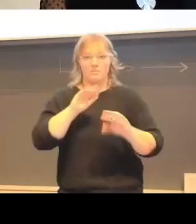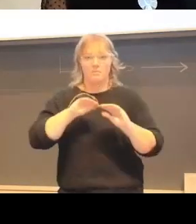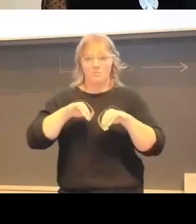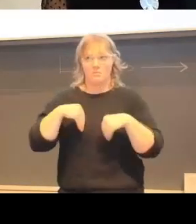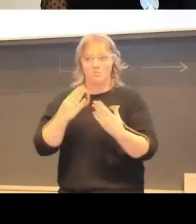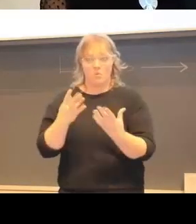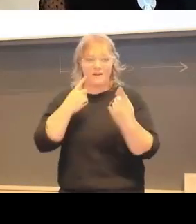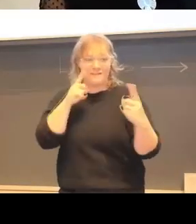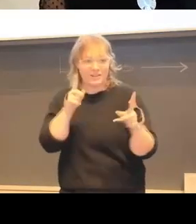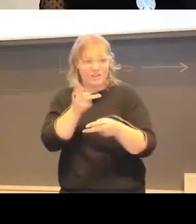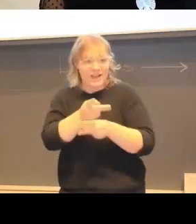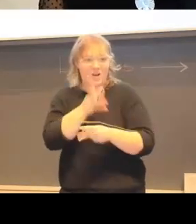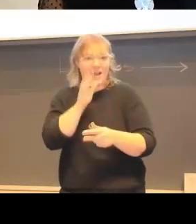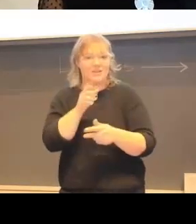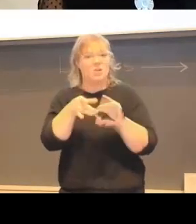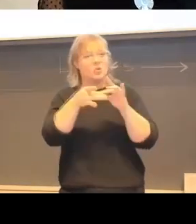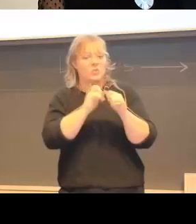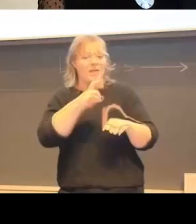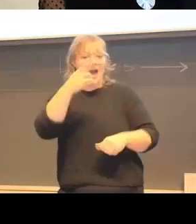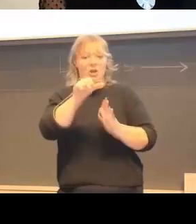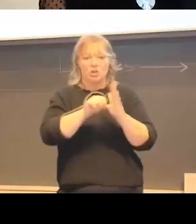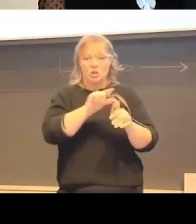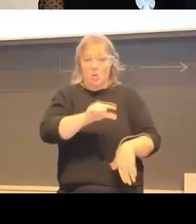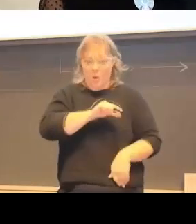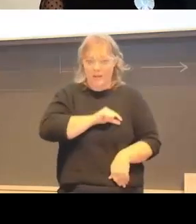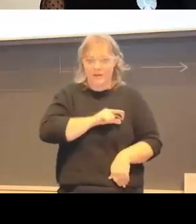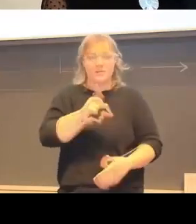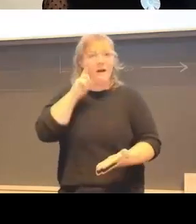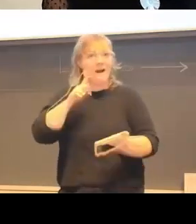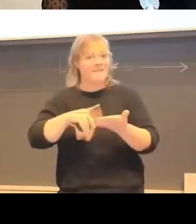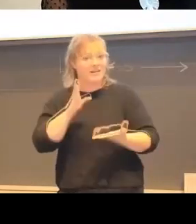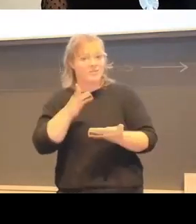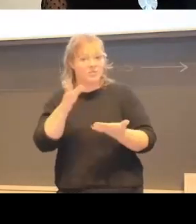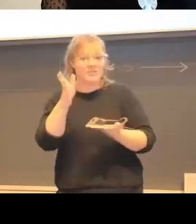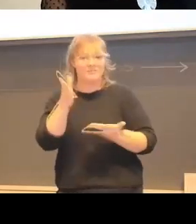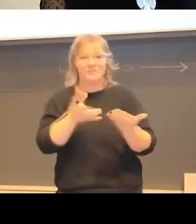were associated with higher surgical quality our findings S Suggest there need not be a tradeoff